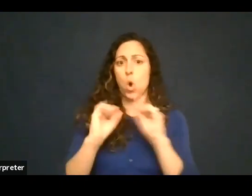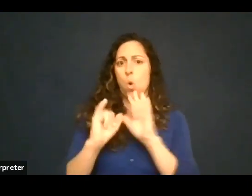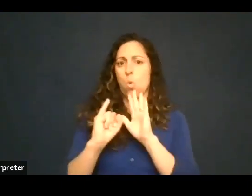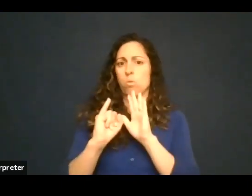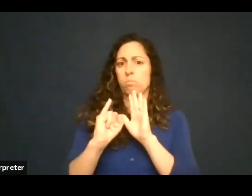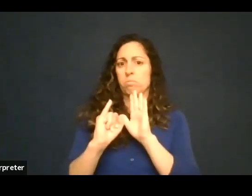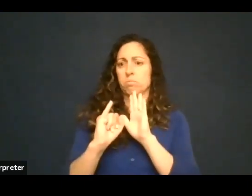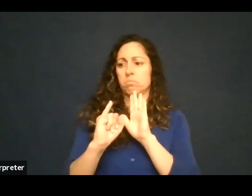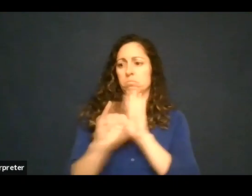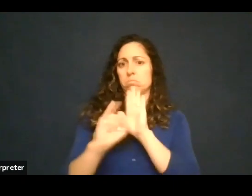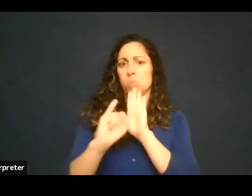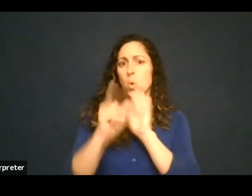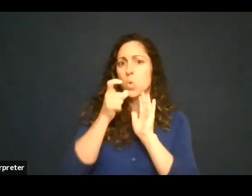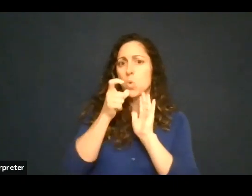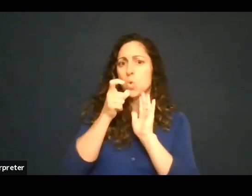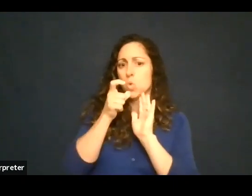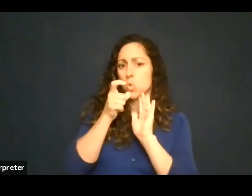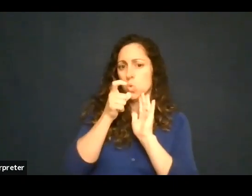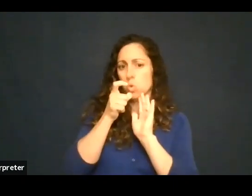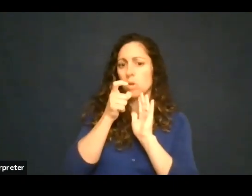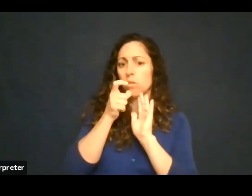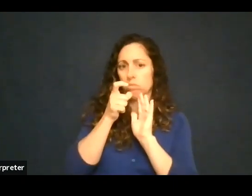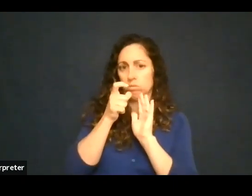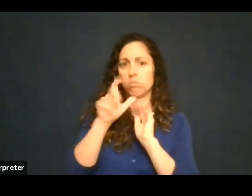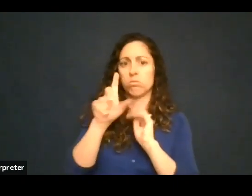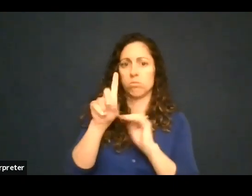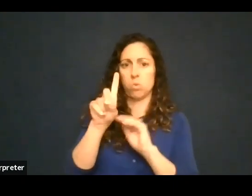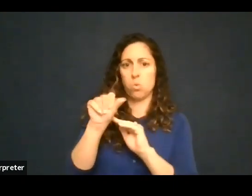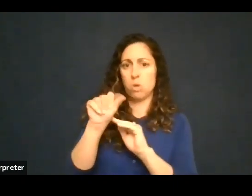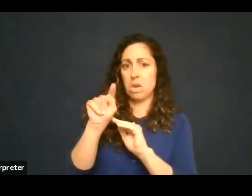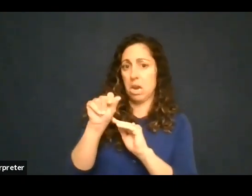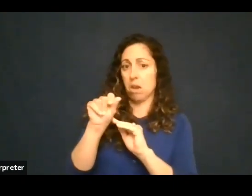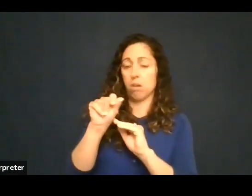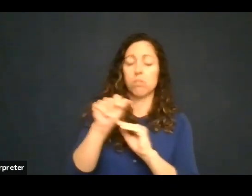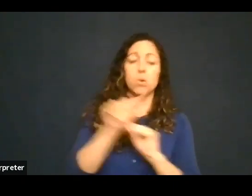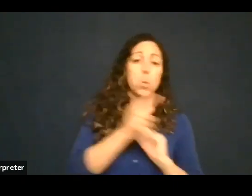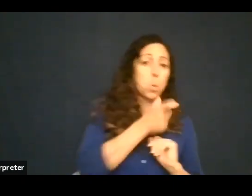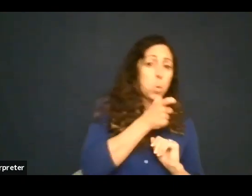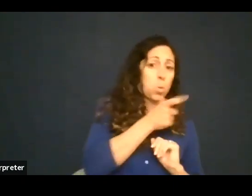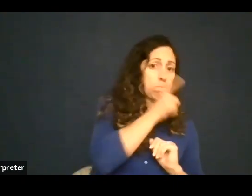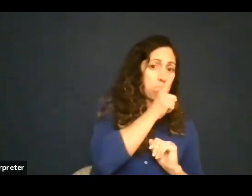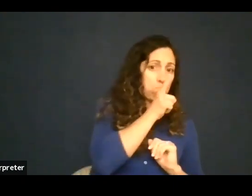with researchers and industry partners who we believe are respectable.